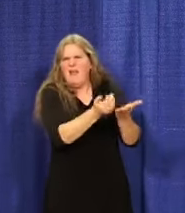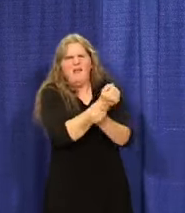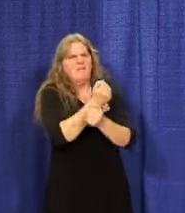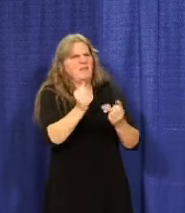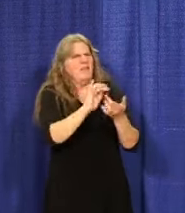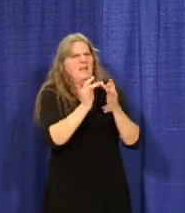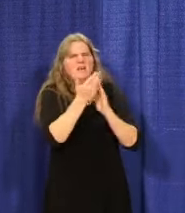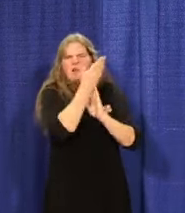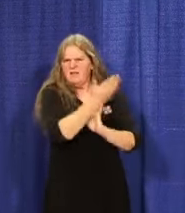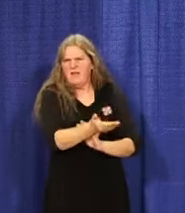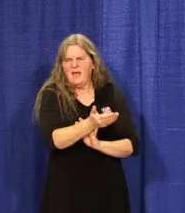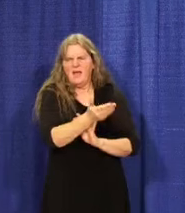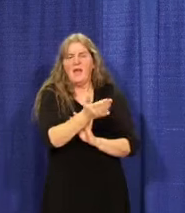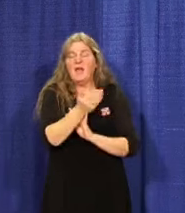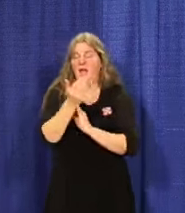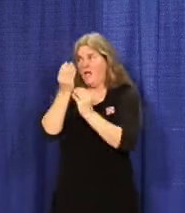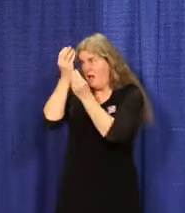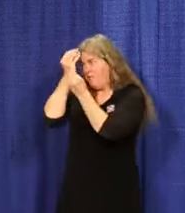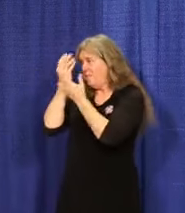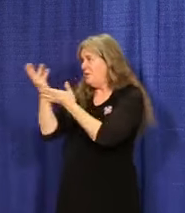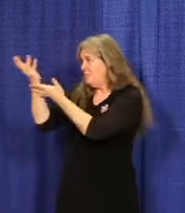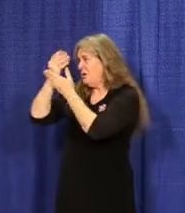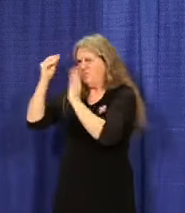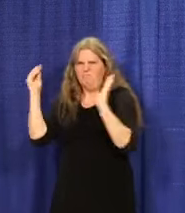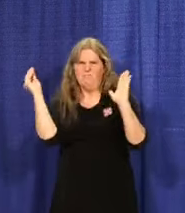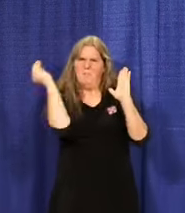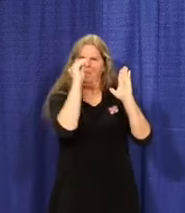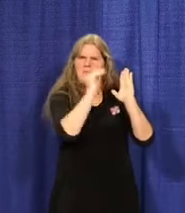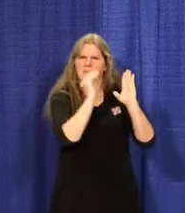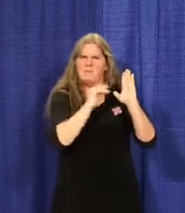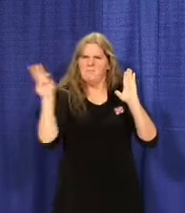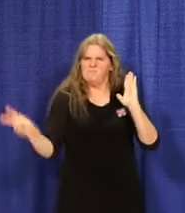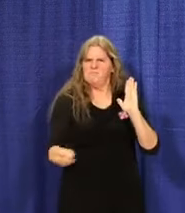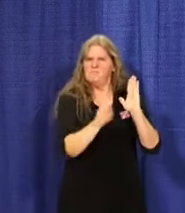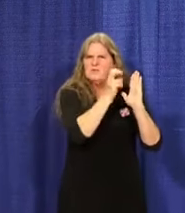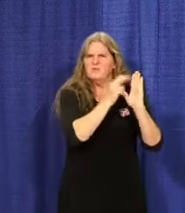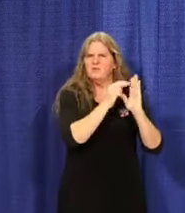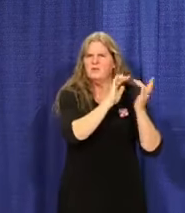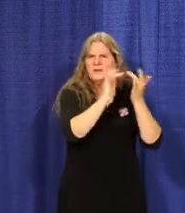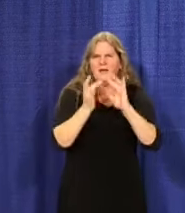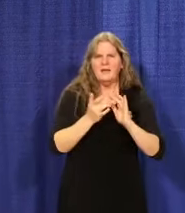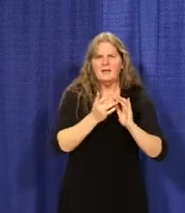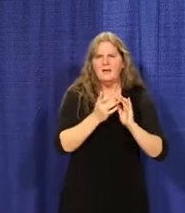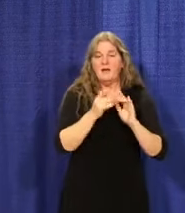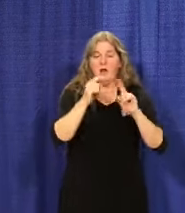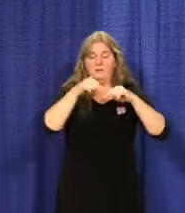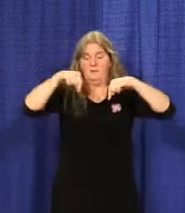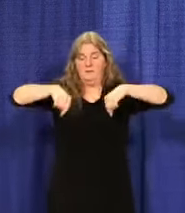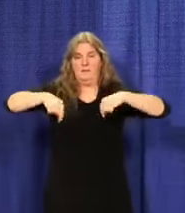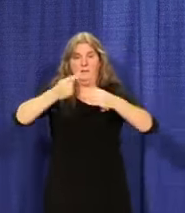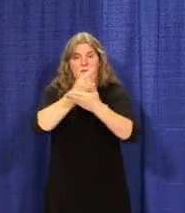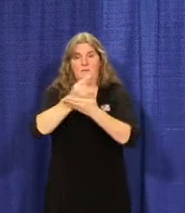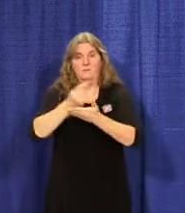available and keep you informed about what is happening in the territory. These weekly briefings are also important sources of accurate